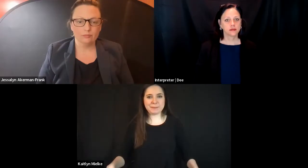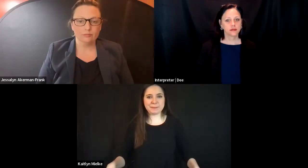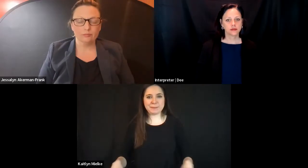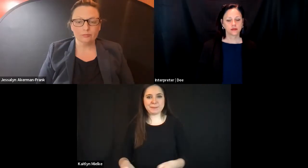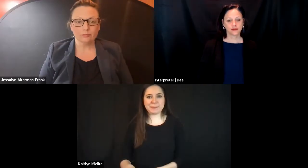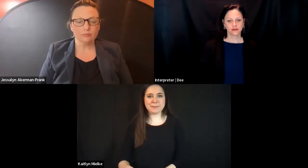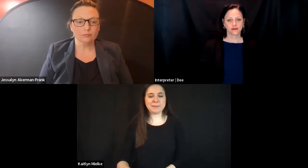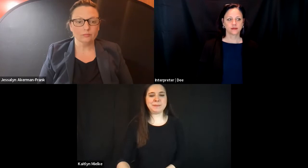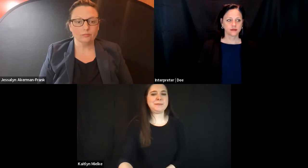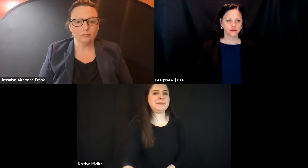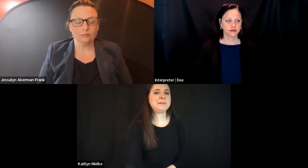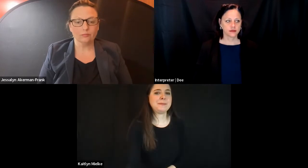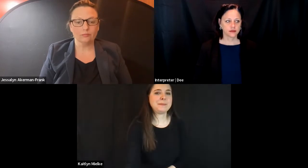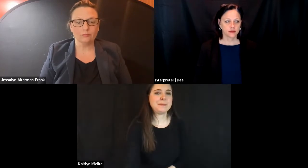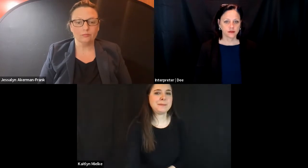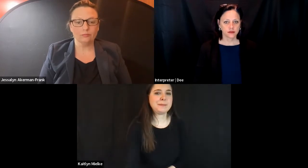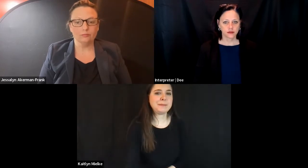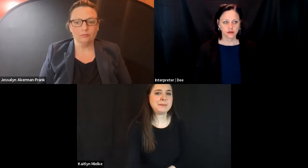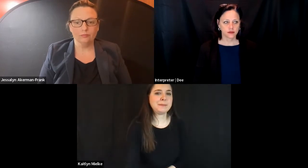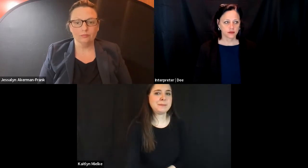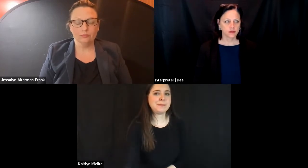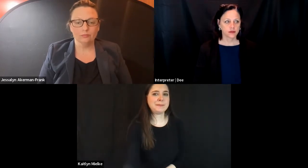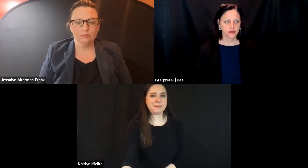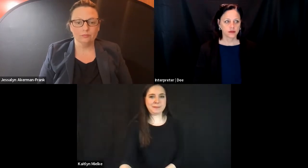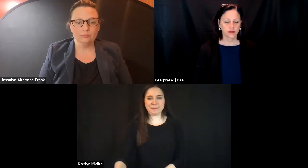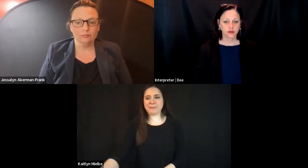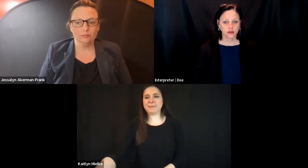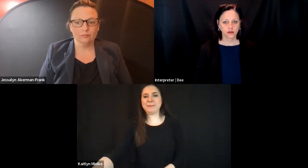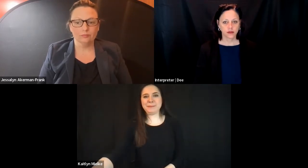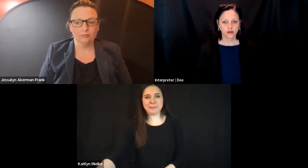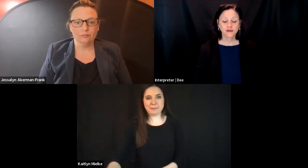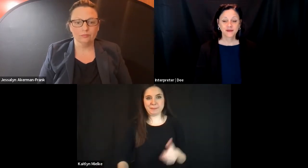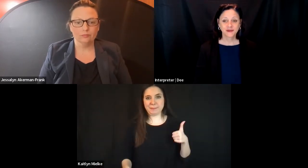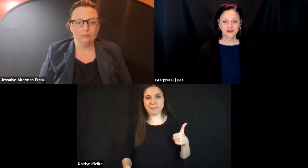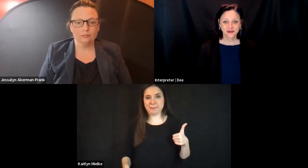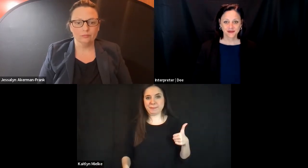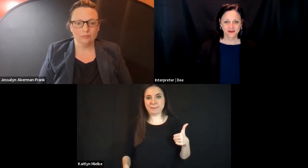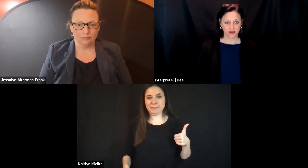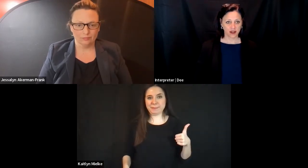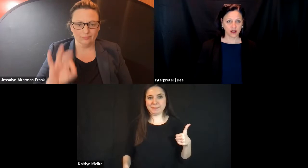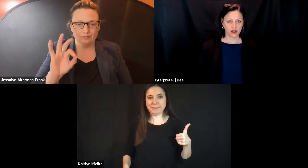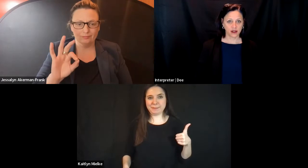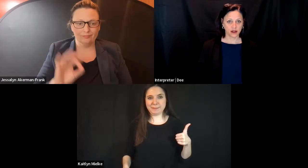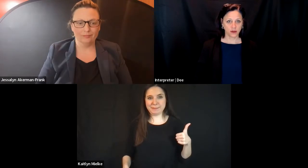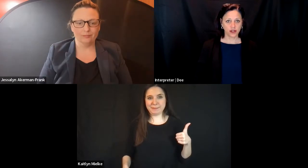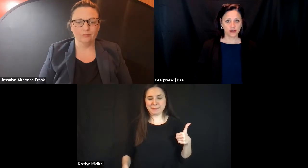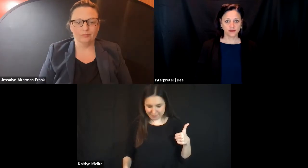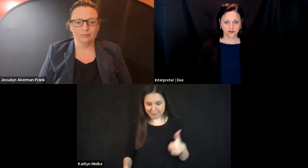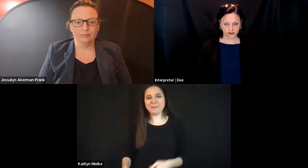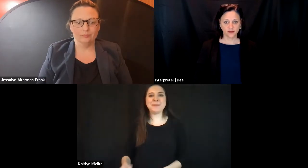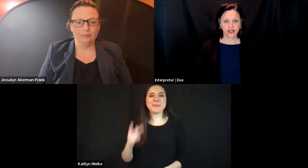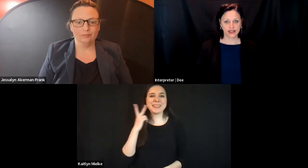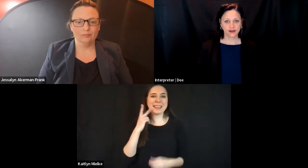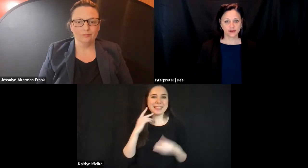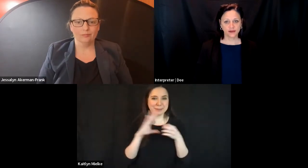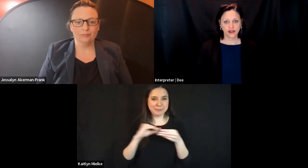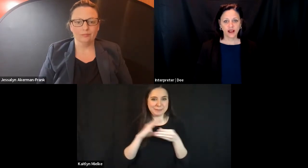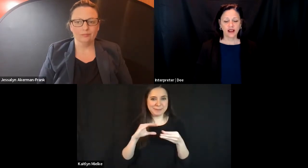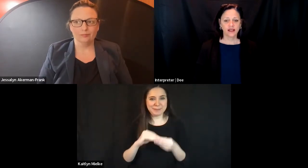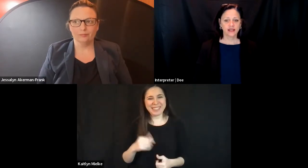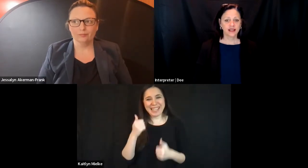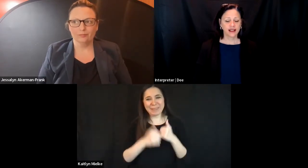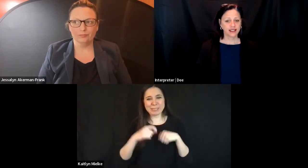Tarra will be switching to Dee.